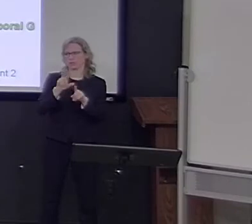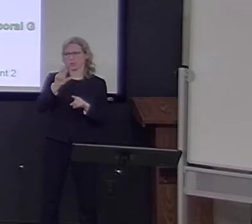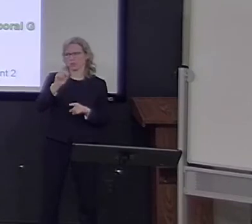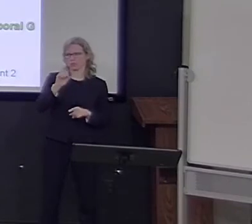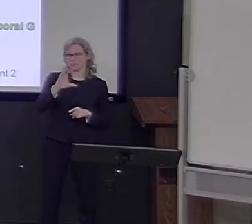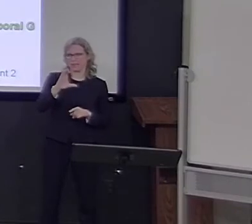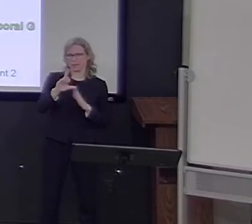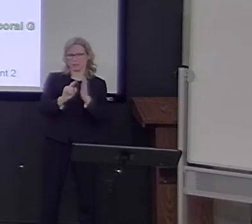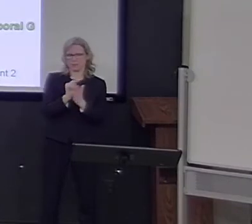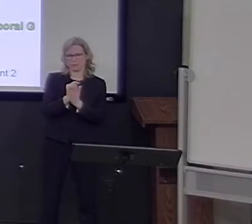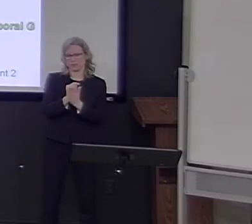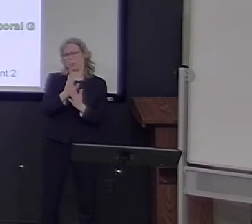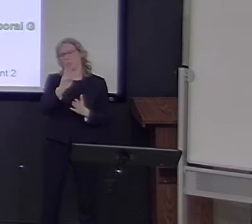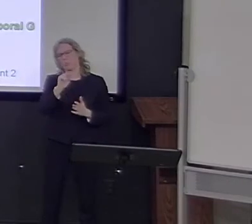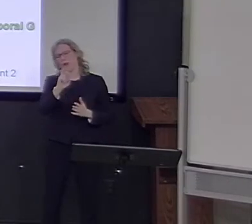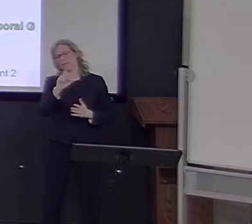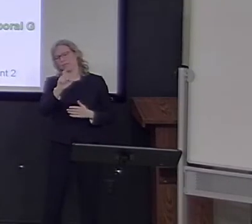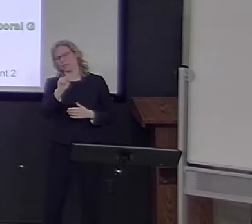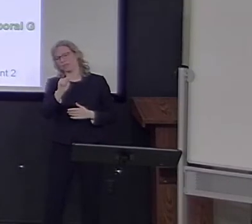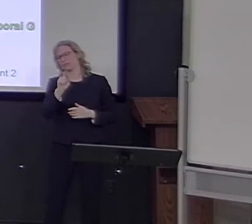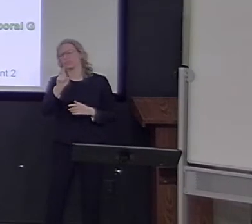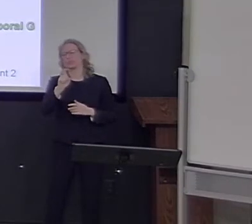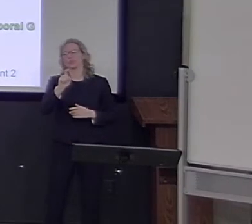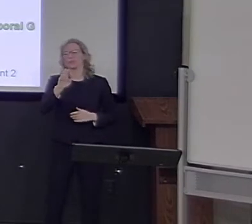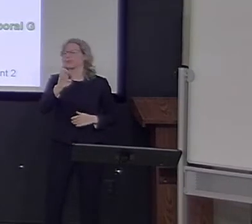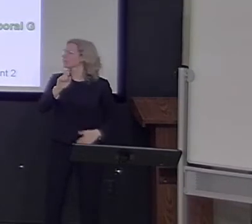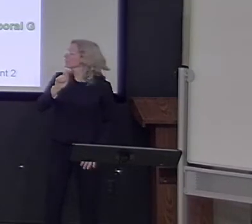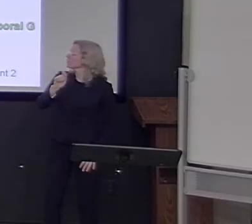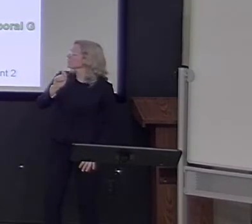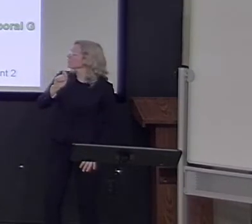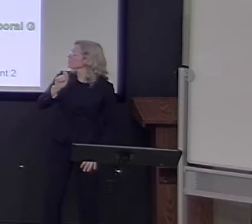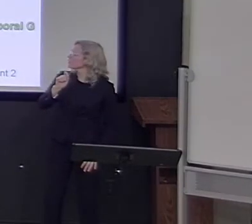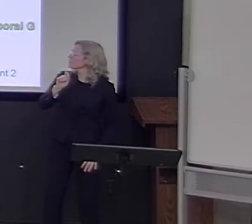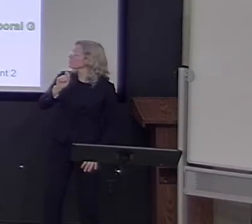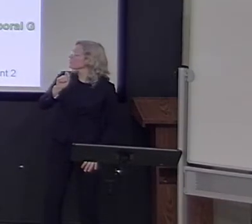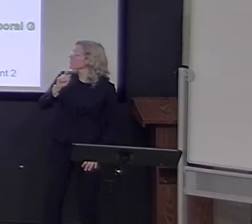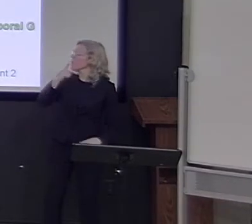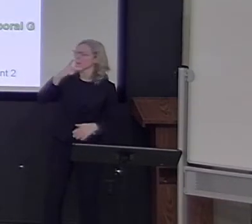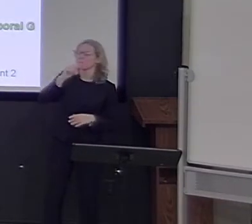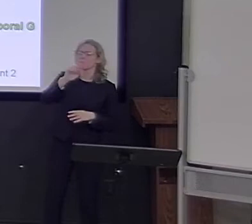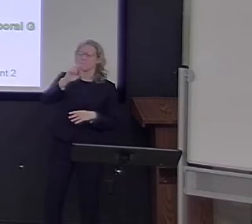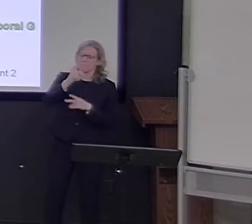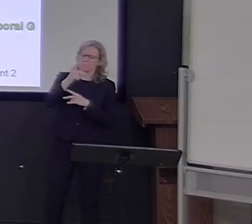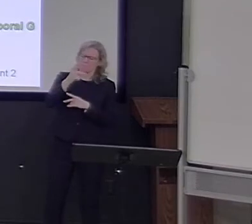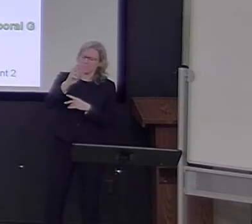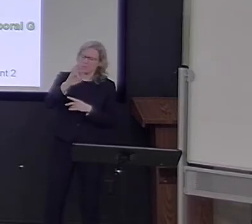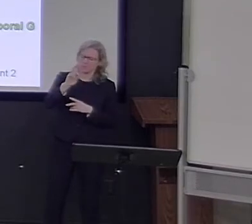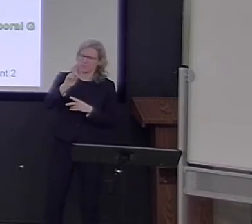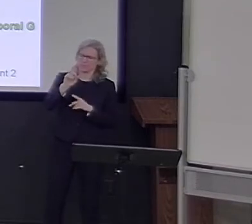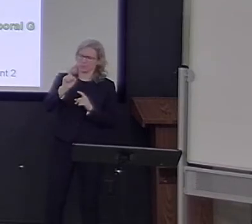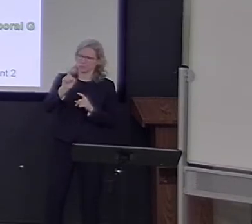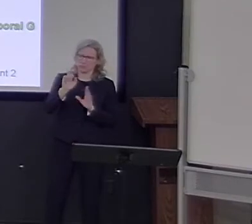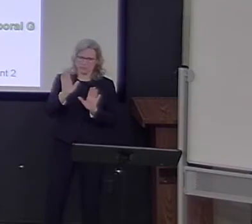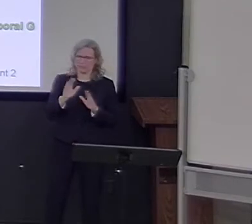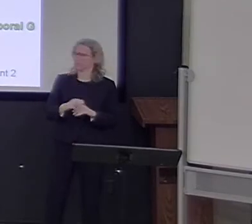Well, it's wavelet. That should be period actually. But this is the low frequency stuff. So what do we see?